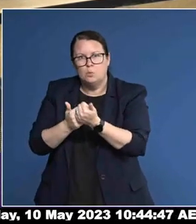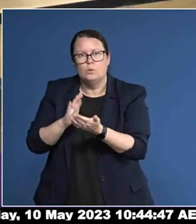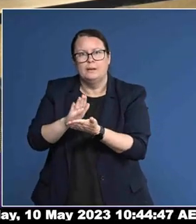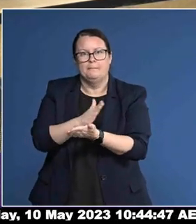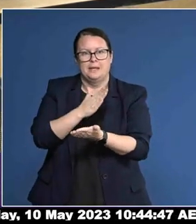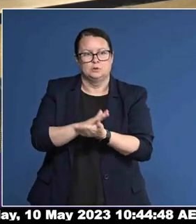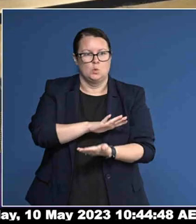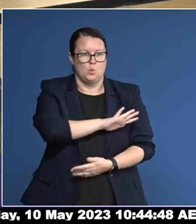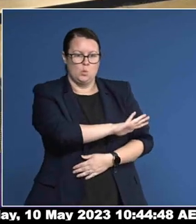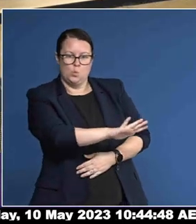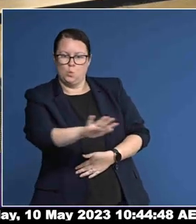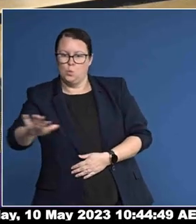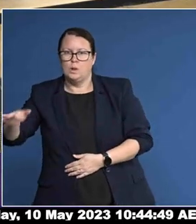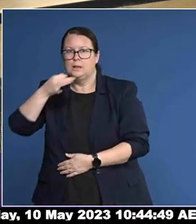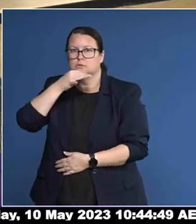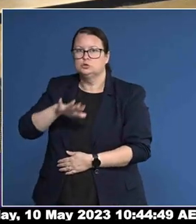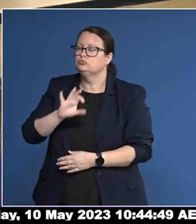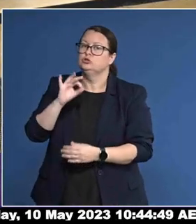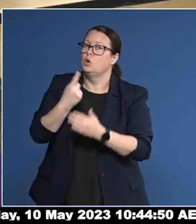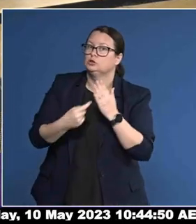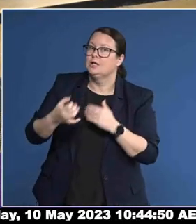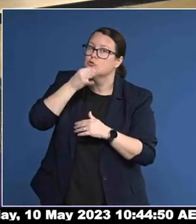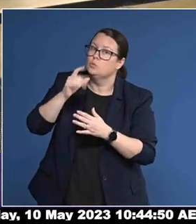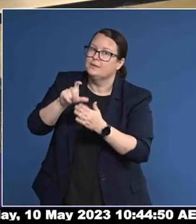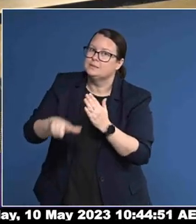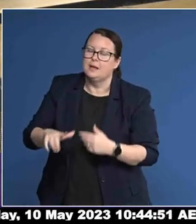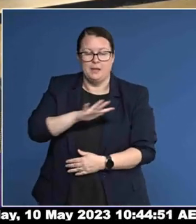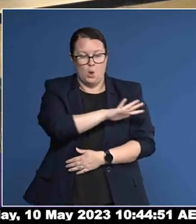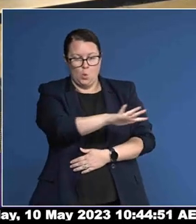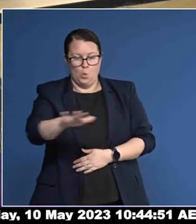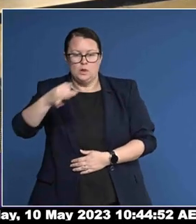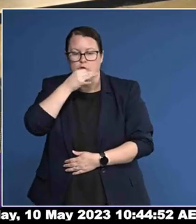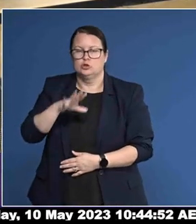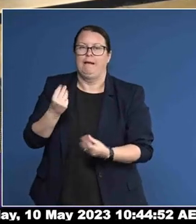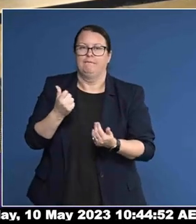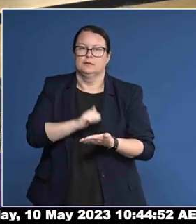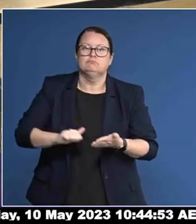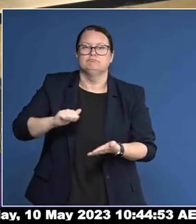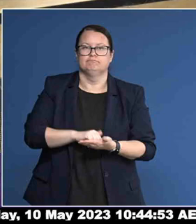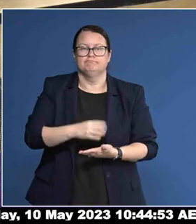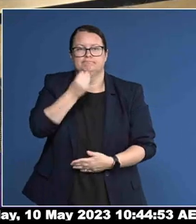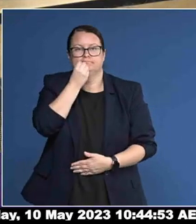children, not just children with disabilities, come to school with an appropriate meal in their stomach; correct?